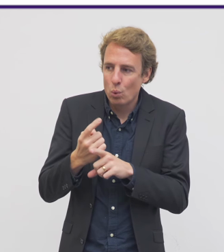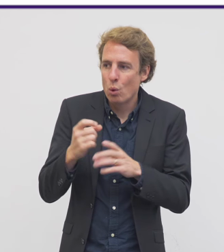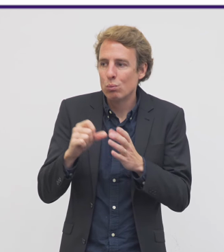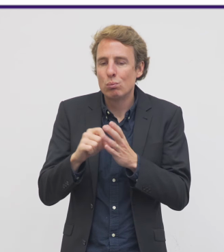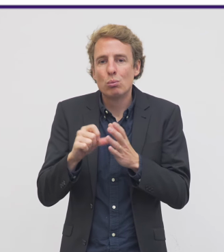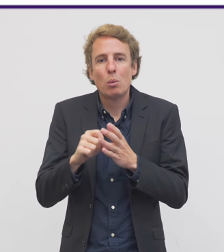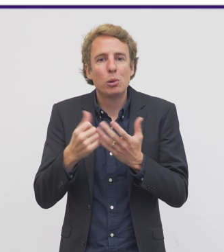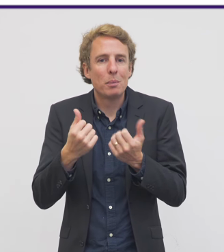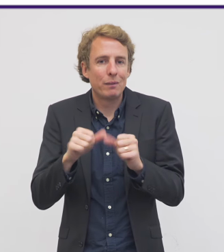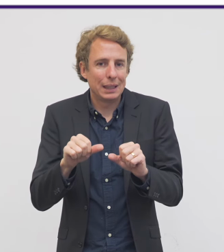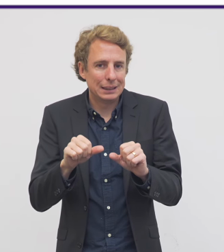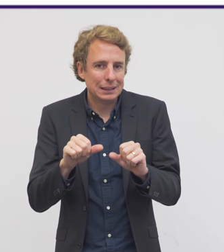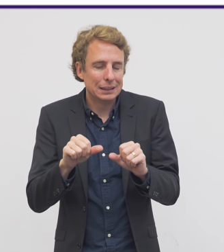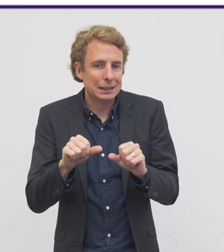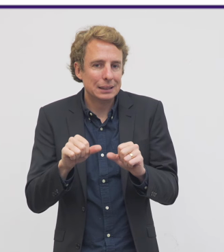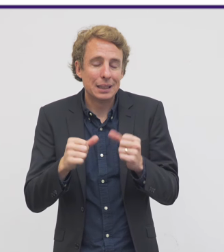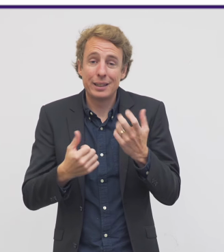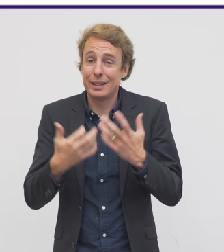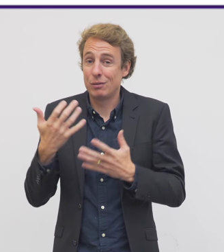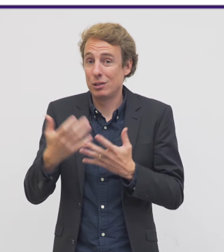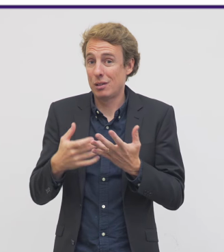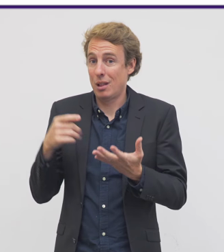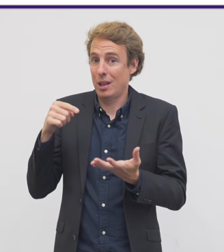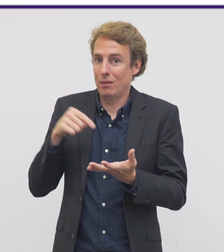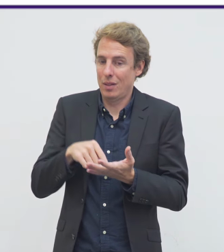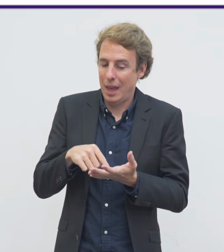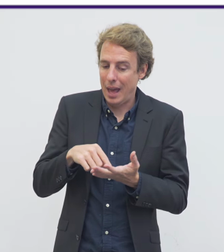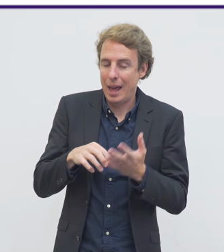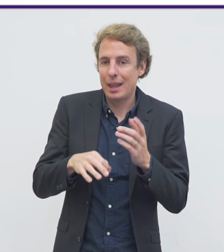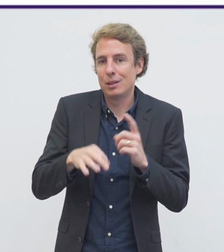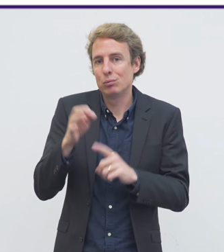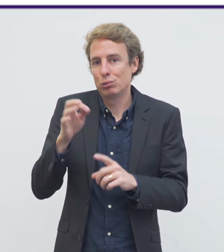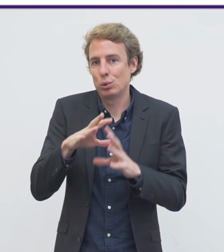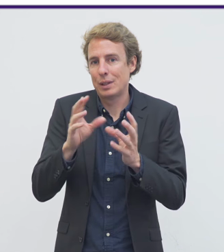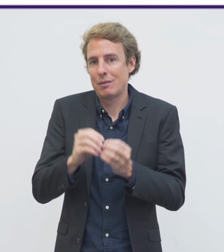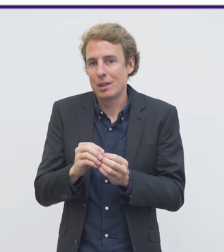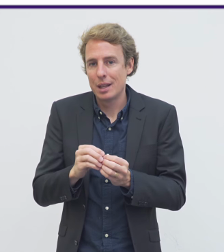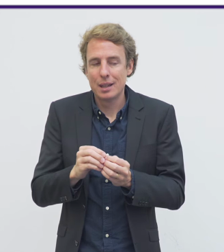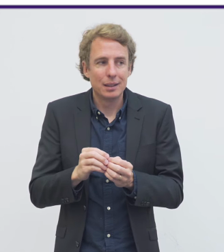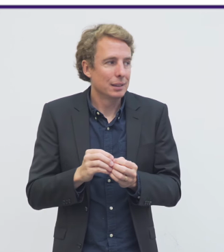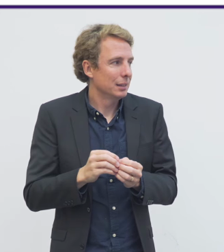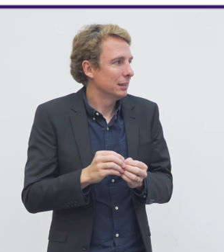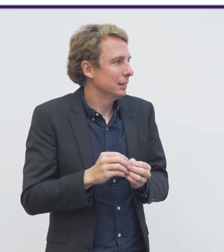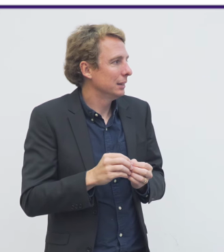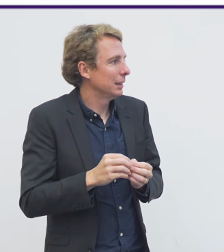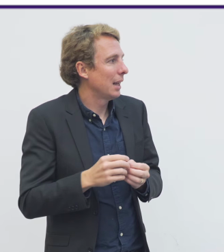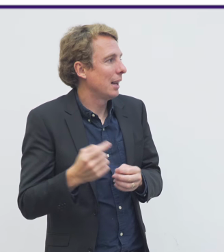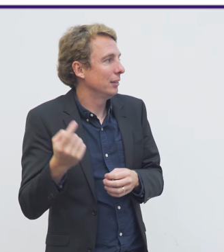The result of all that work, that's what ships in the end. I'm supposed to tie this into my title,